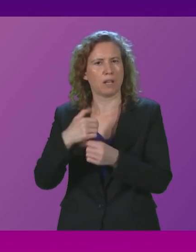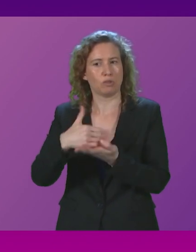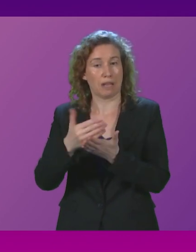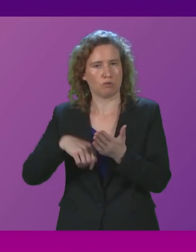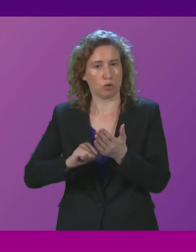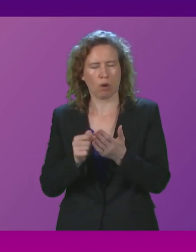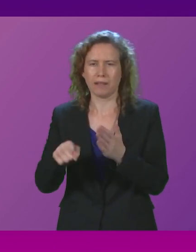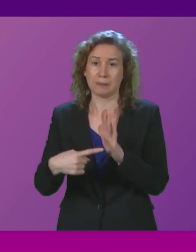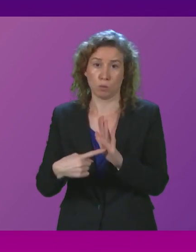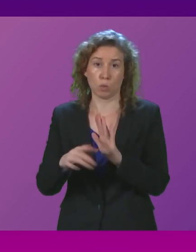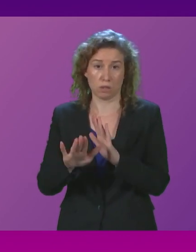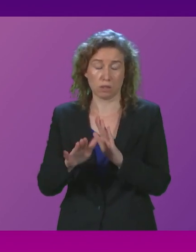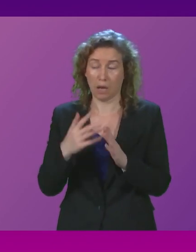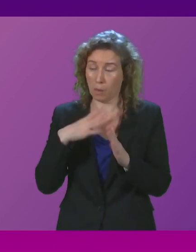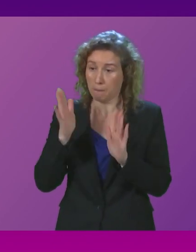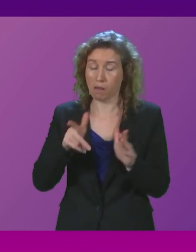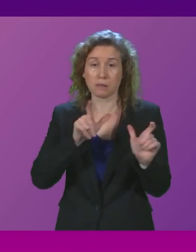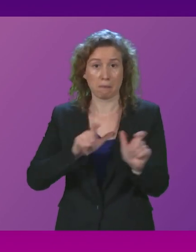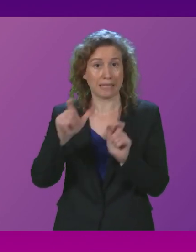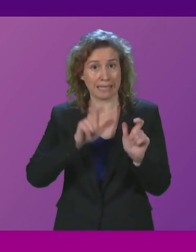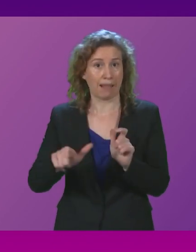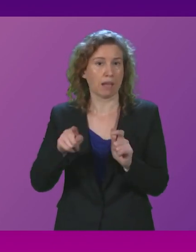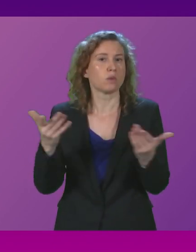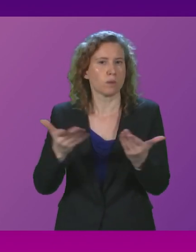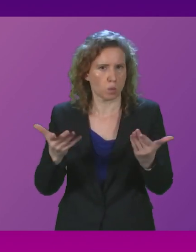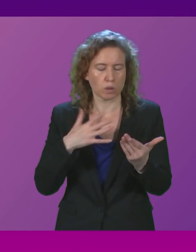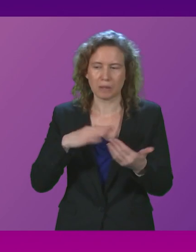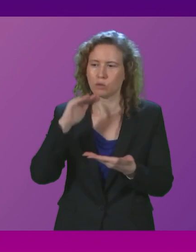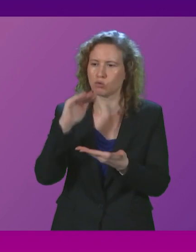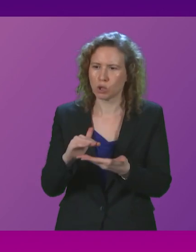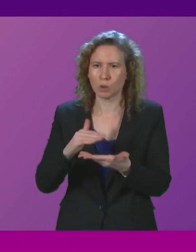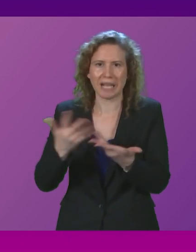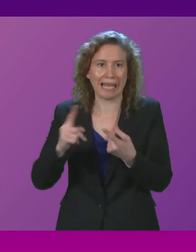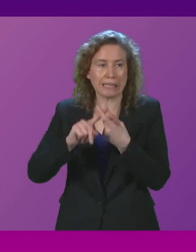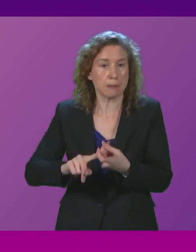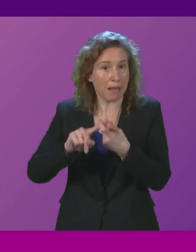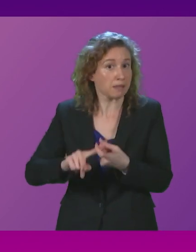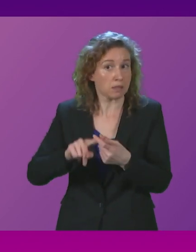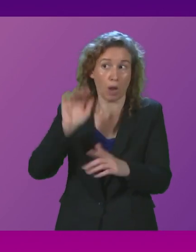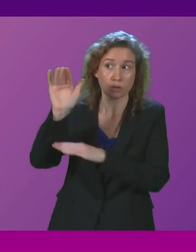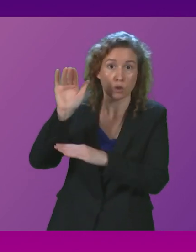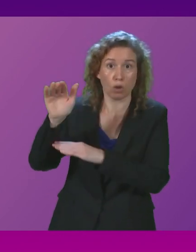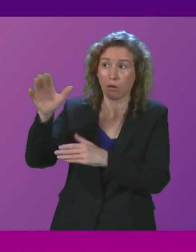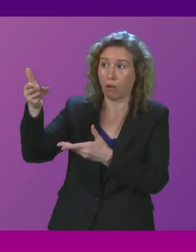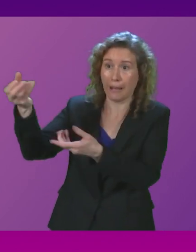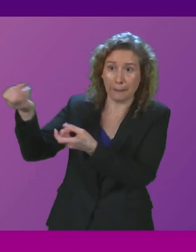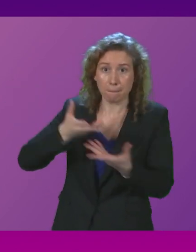It is also important that we maintain it to reduce any dependence on imported PPE in the